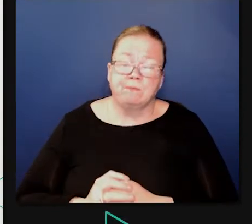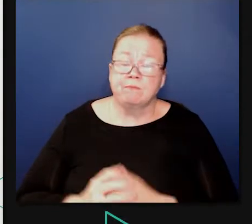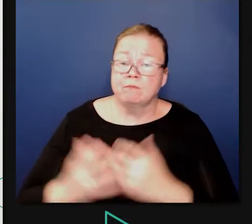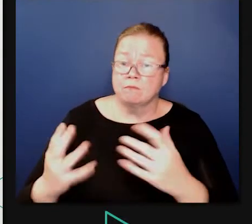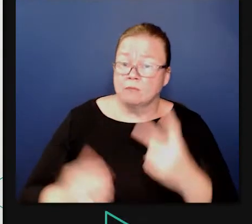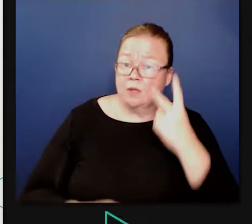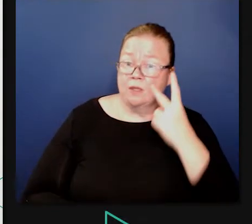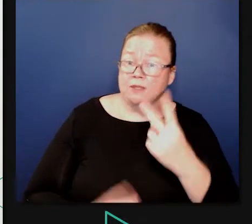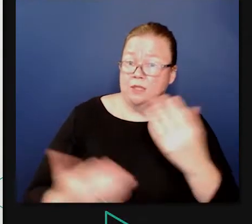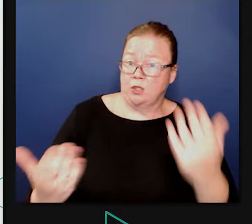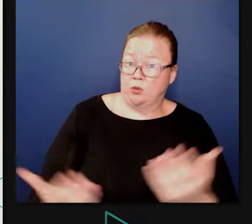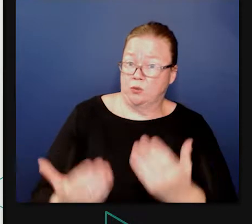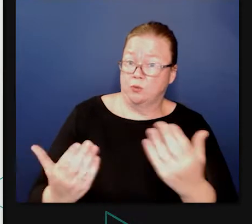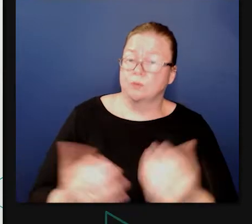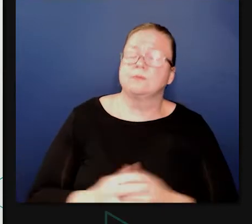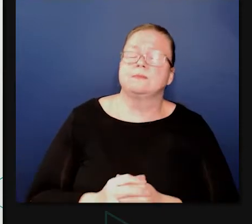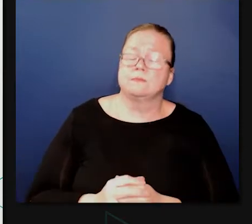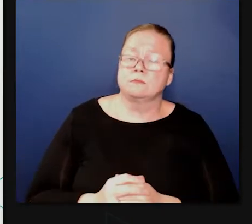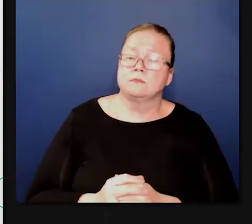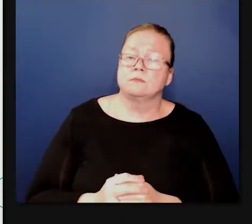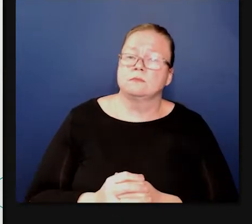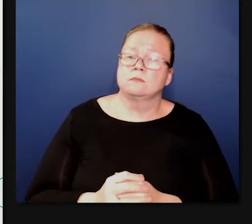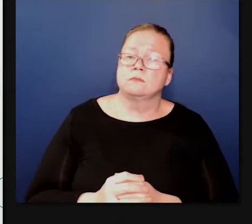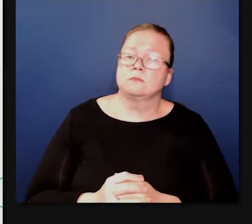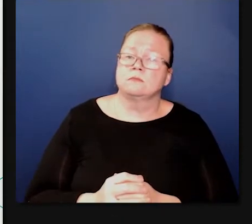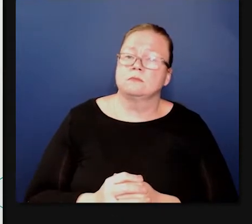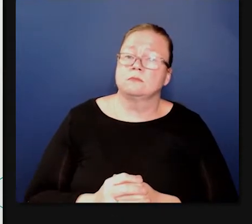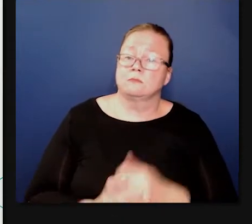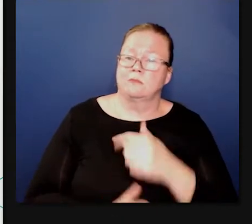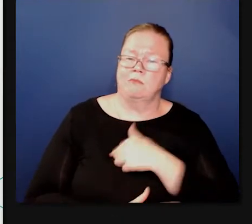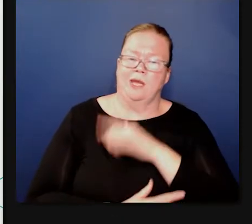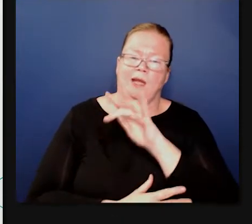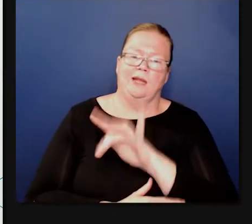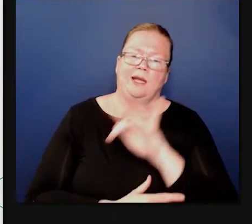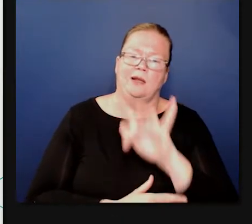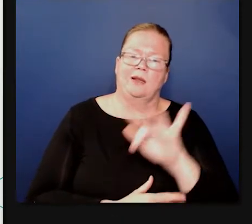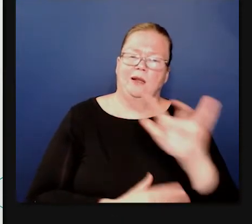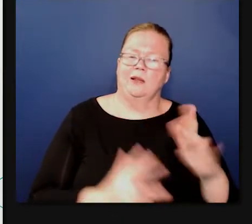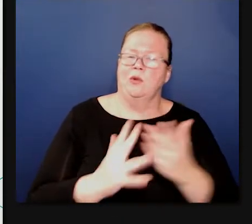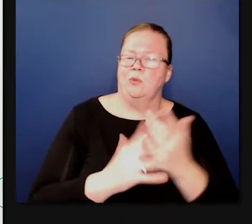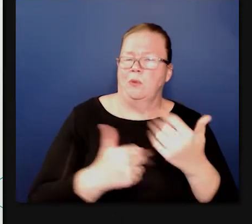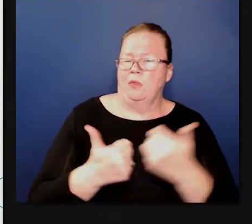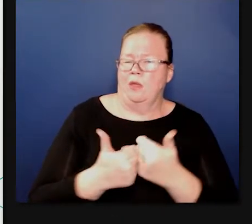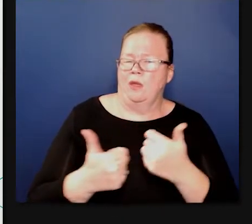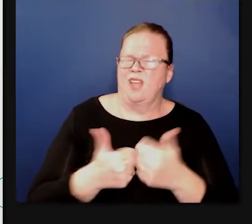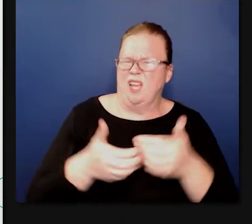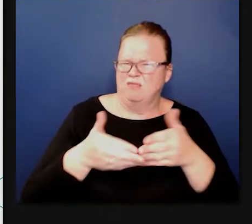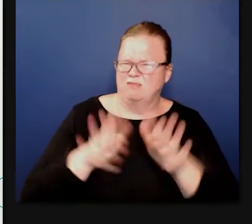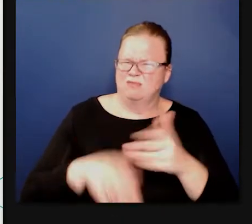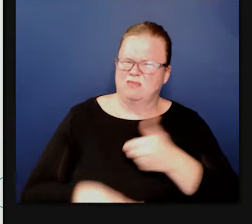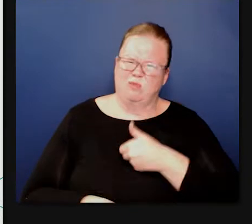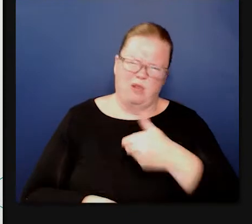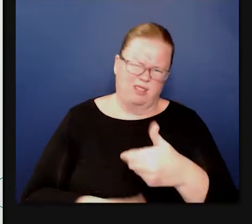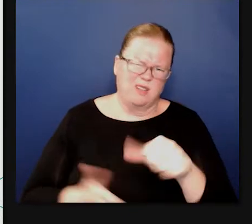So if you see right here, This is me clicking through the game. So this is the welcome page.